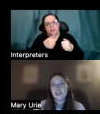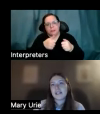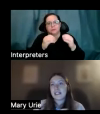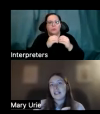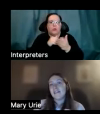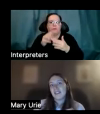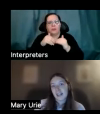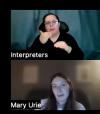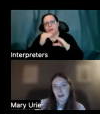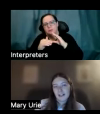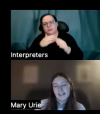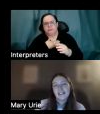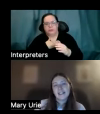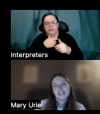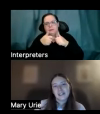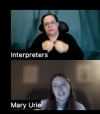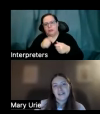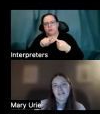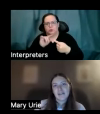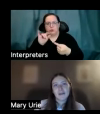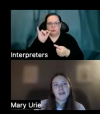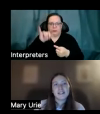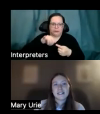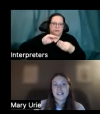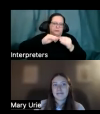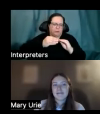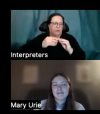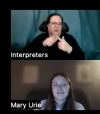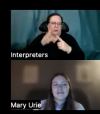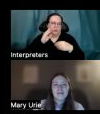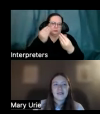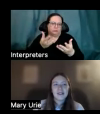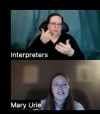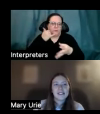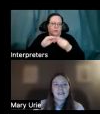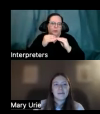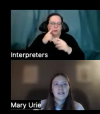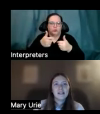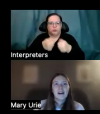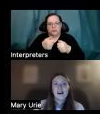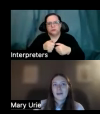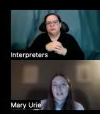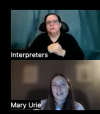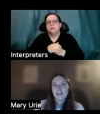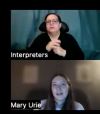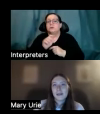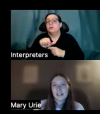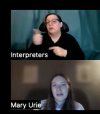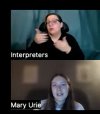please see this number. And then you can use that phone number to text them. Um, other ways that you can communicate with